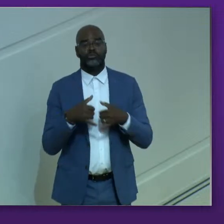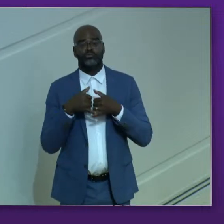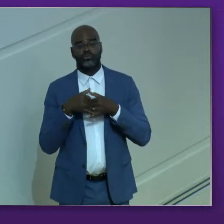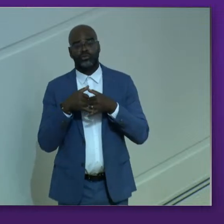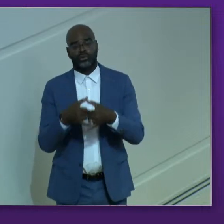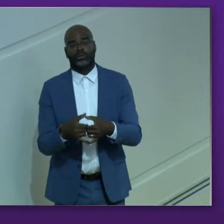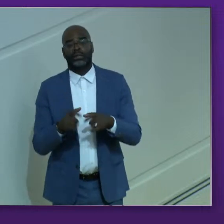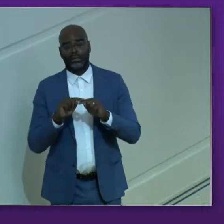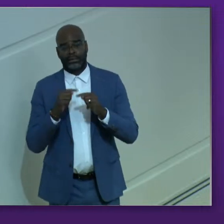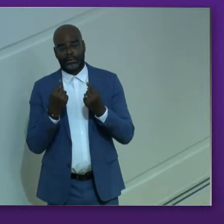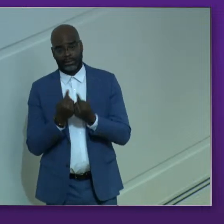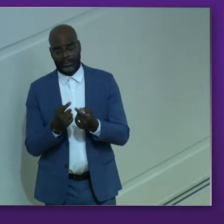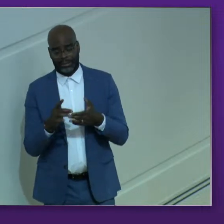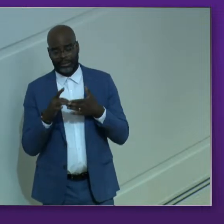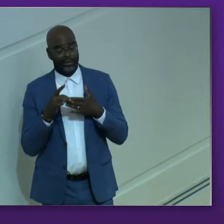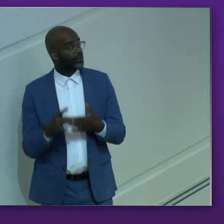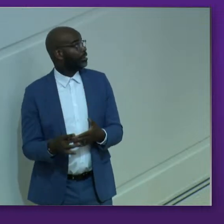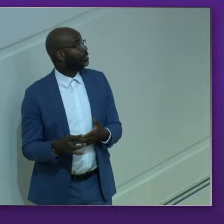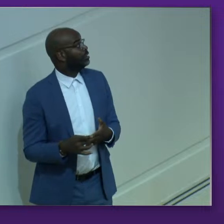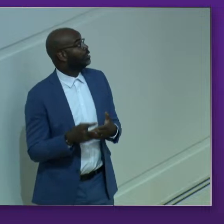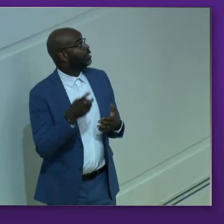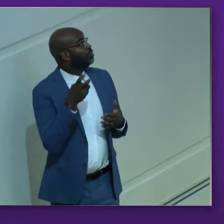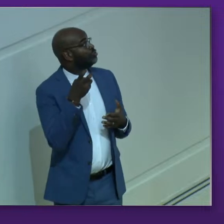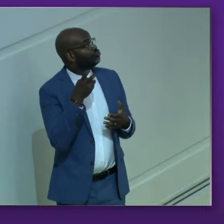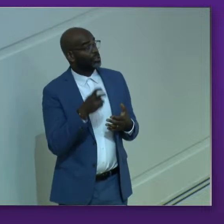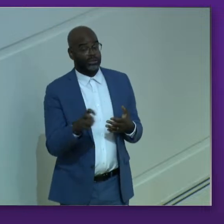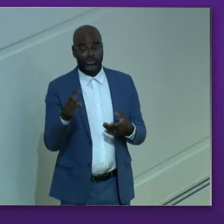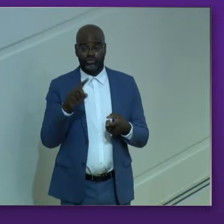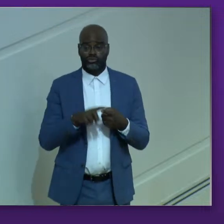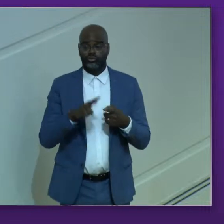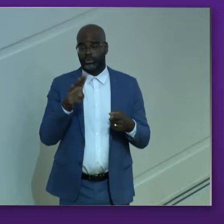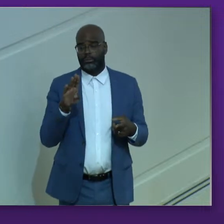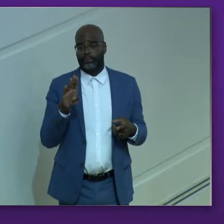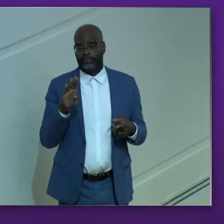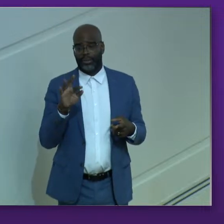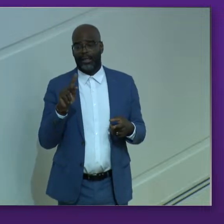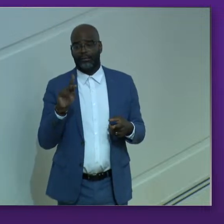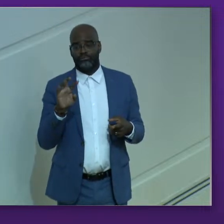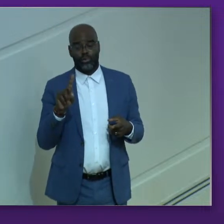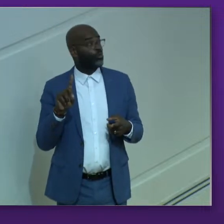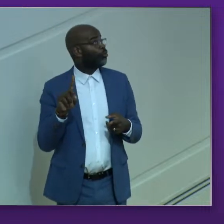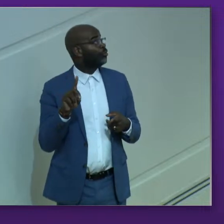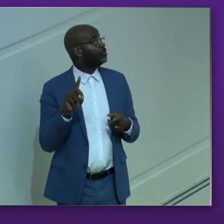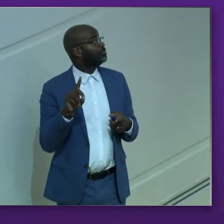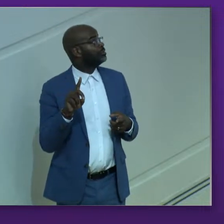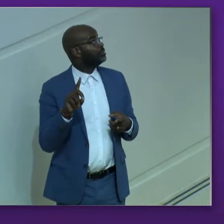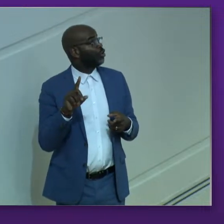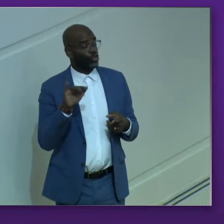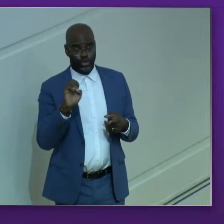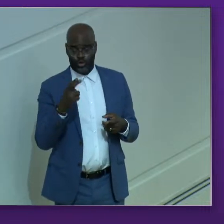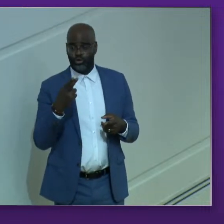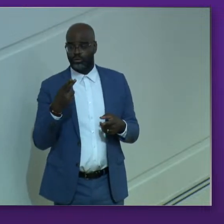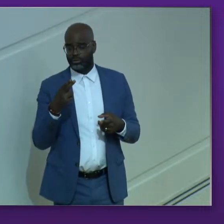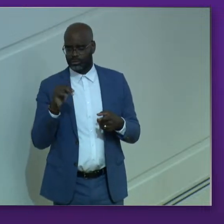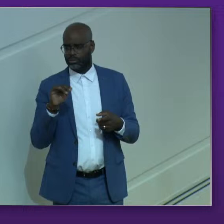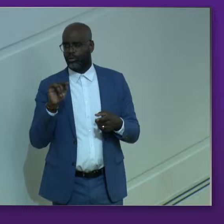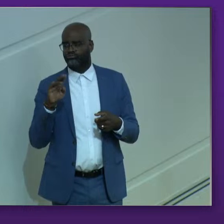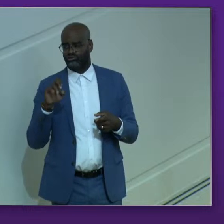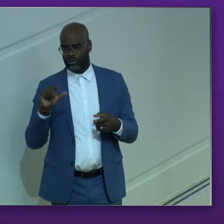INSTITUTION BETTER EQUIPPED TO MEET THE DIVERSE NEEDS OF THE STUDENTS AND THE COMMUNITY